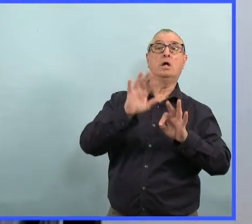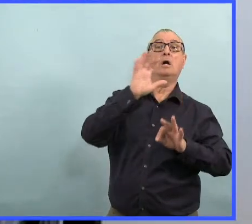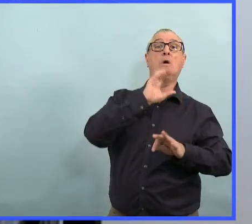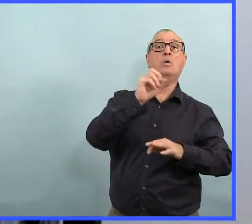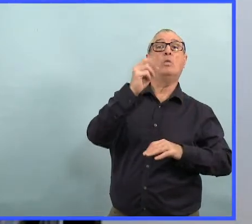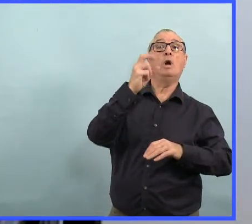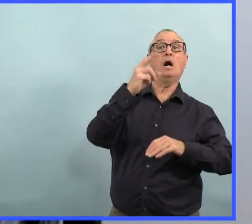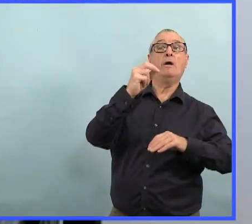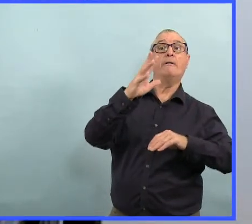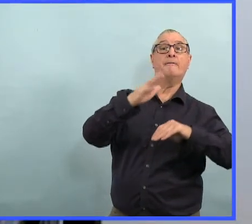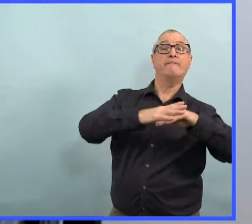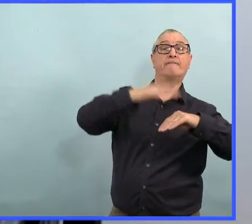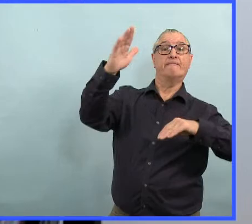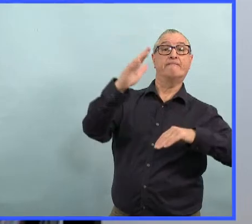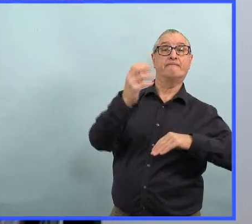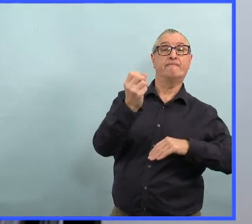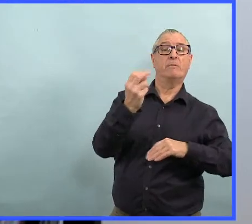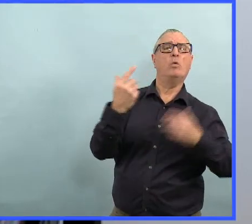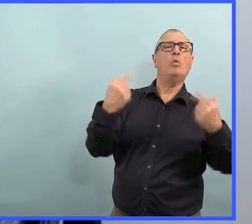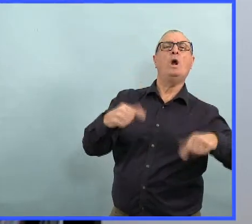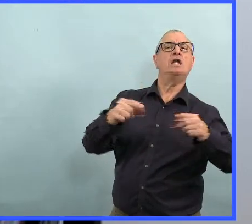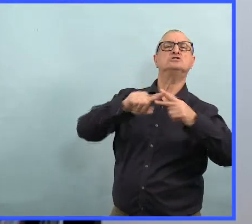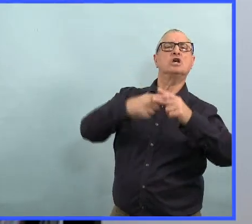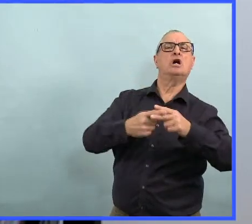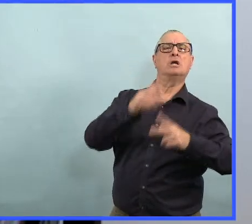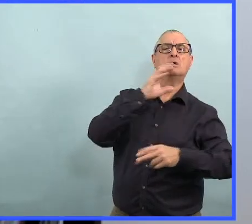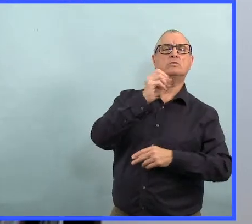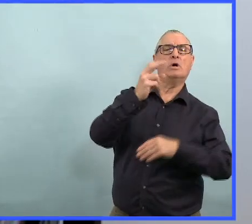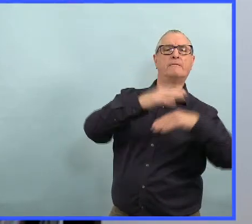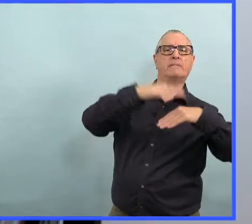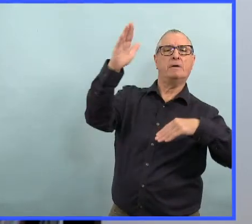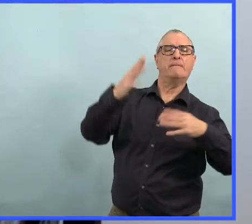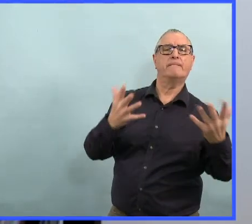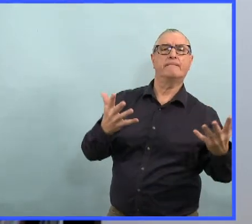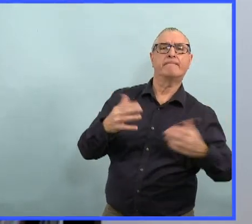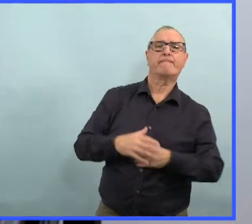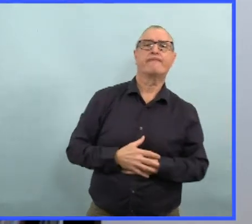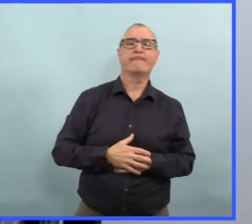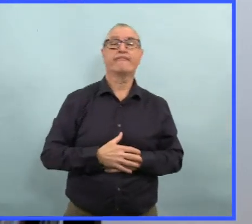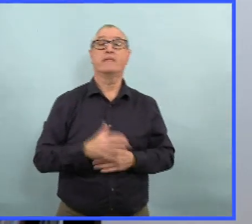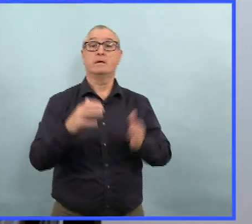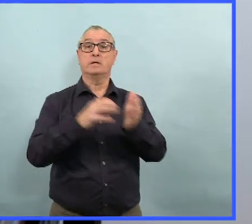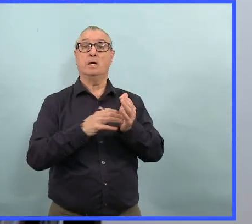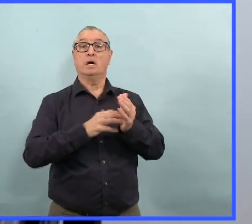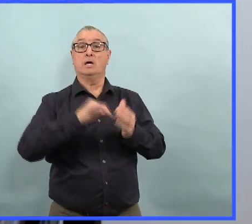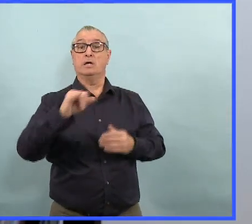committee on immunization is looking at that right now so they're evaluating uh the trials